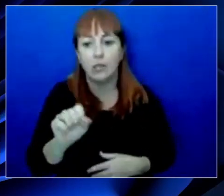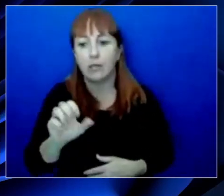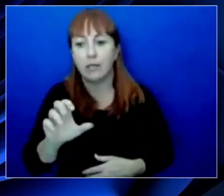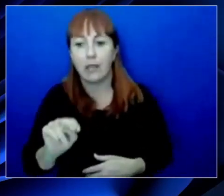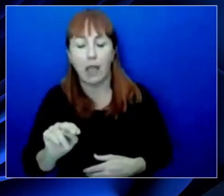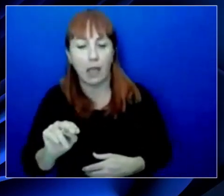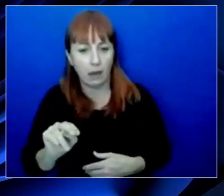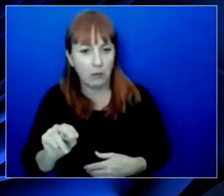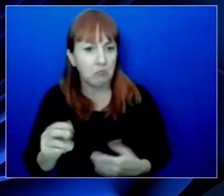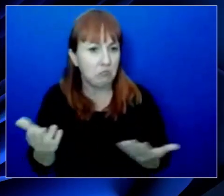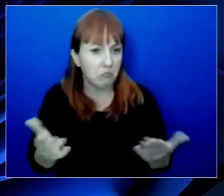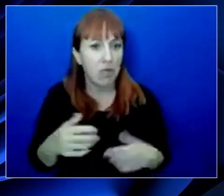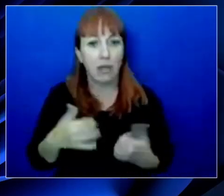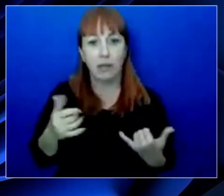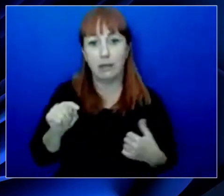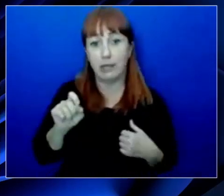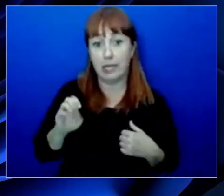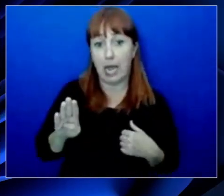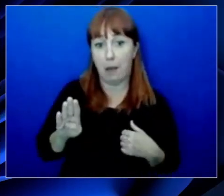and I'm going to now tab use a Braille